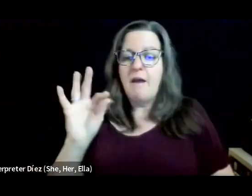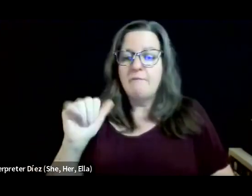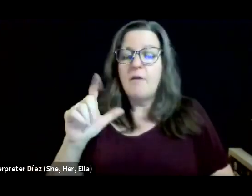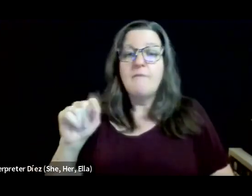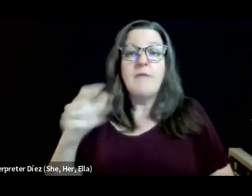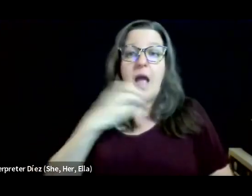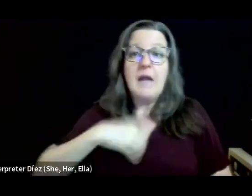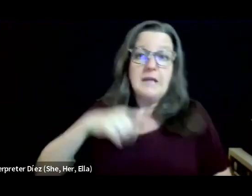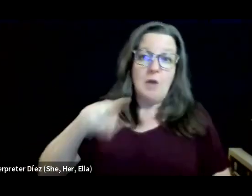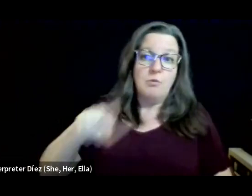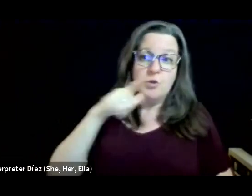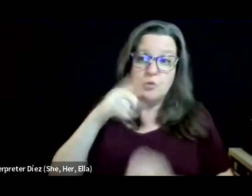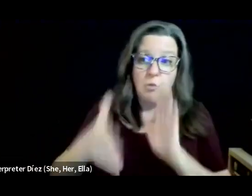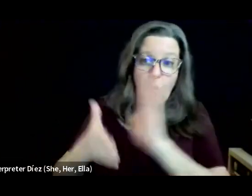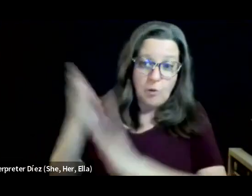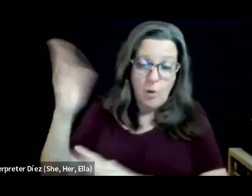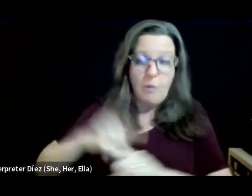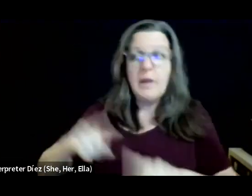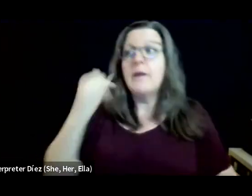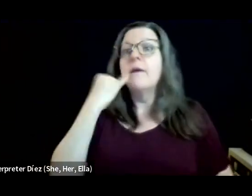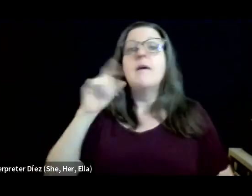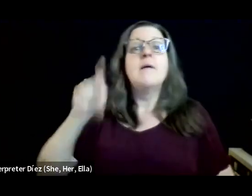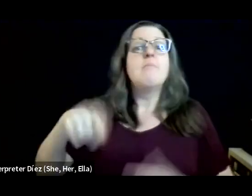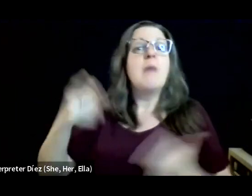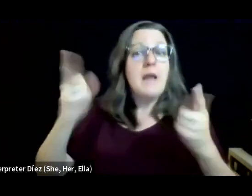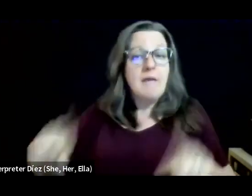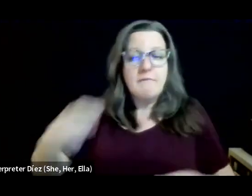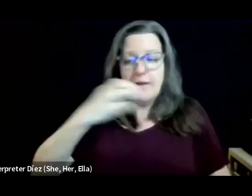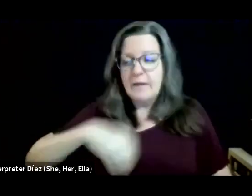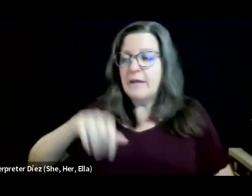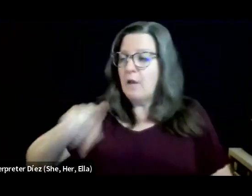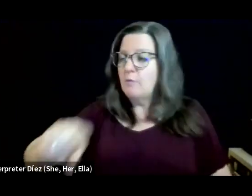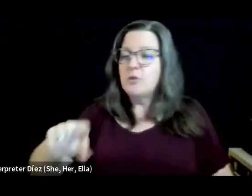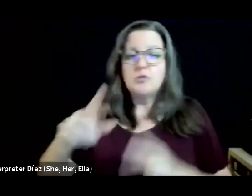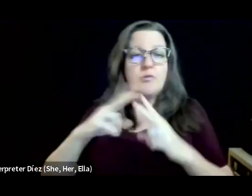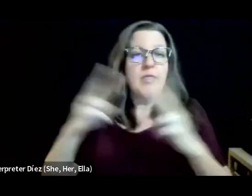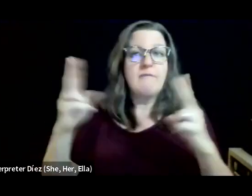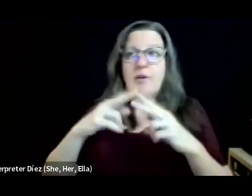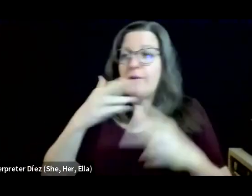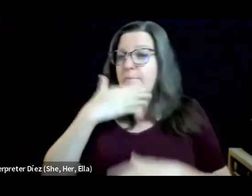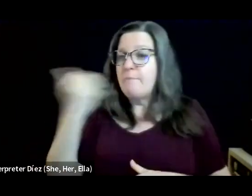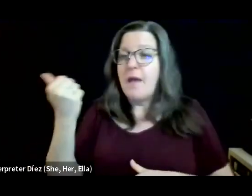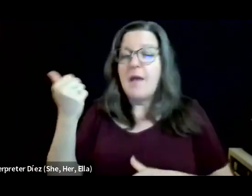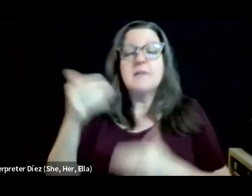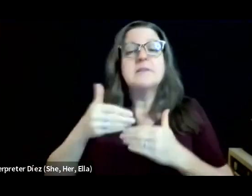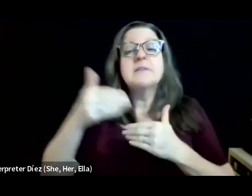but if it must be, I wish you the very, the very, very best in the next chapter of your life.